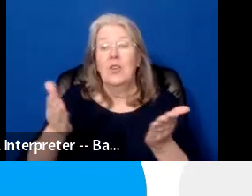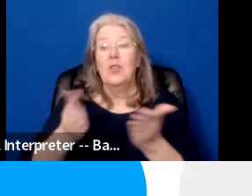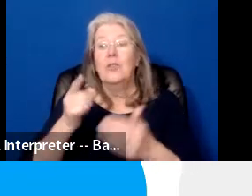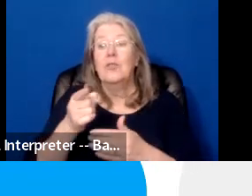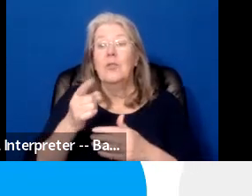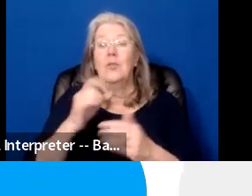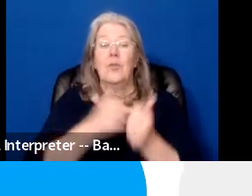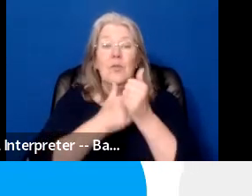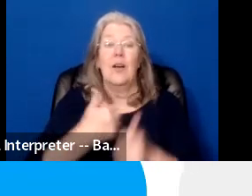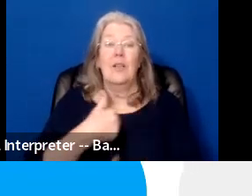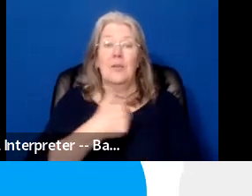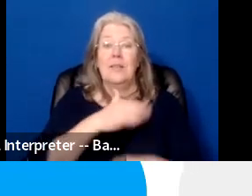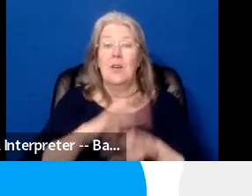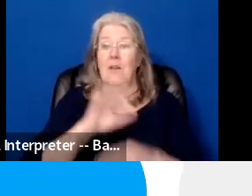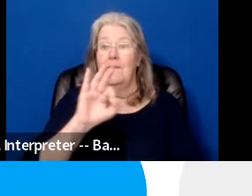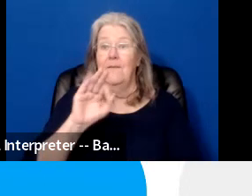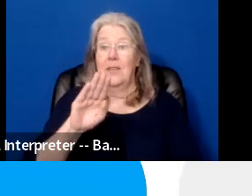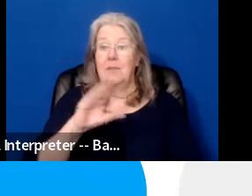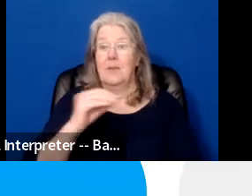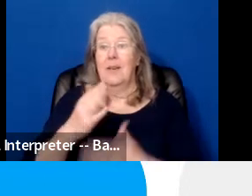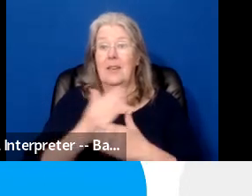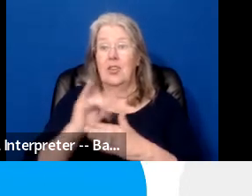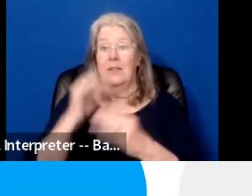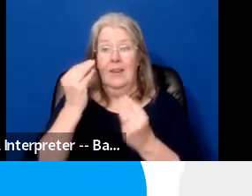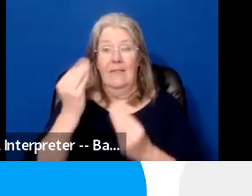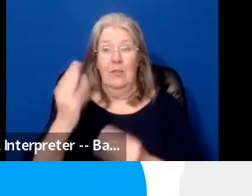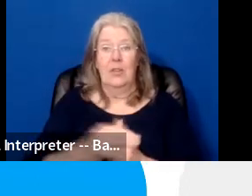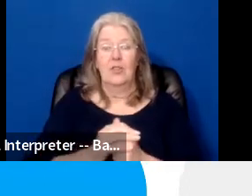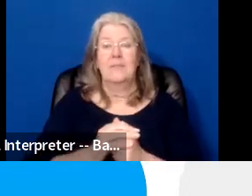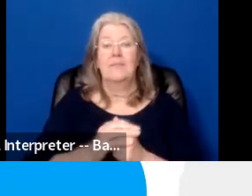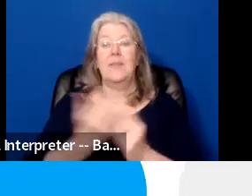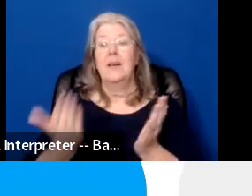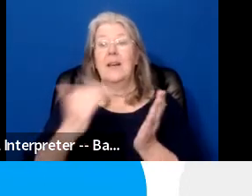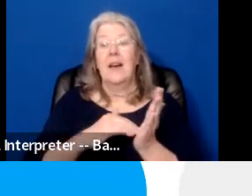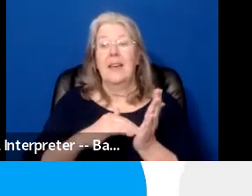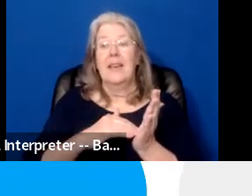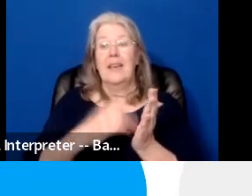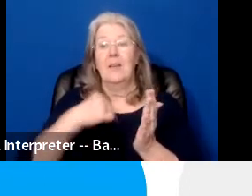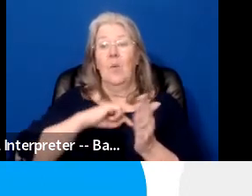follow us on Facebook and share that information. And, once again we will be ending our webinar